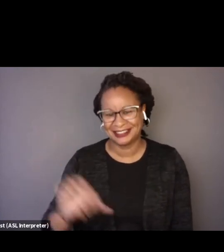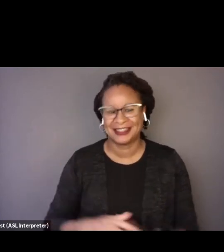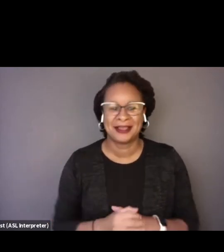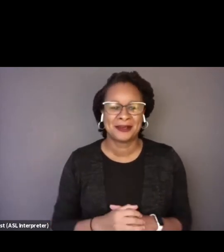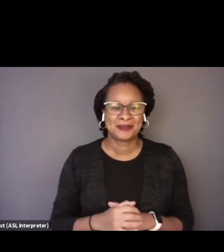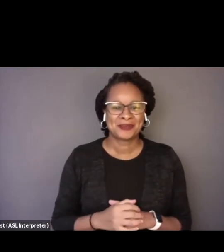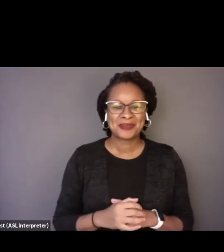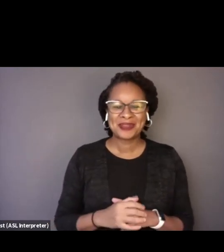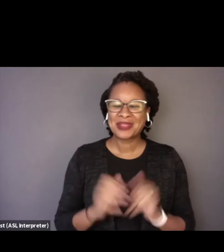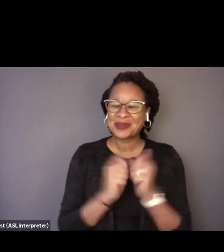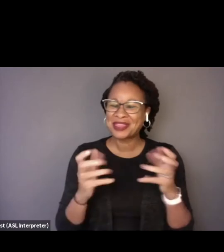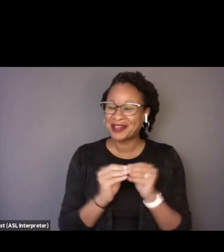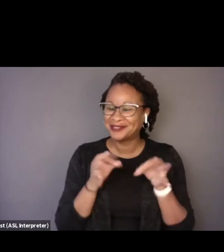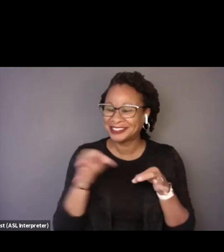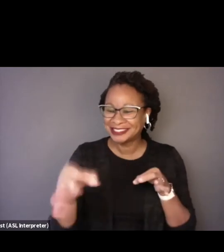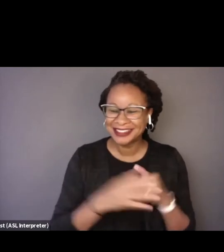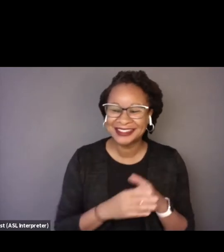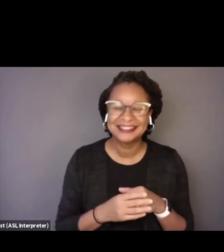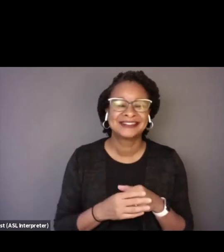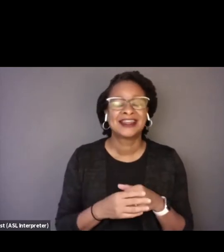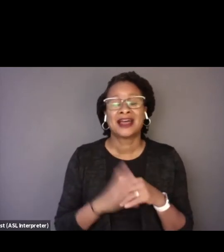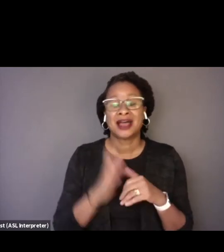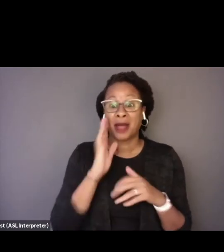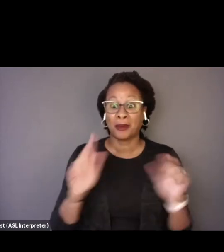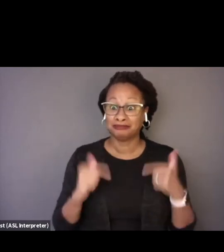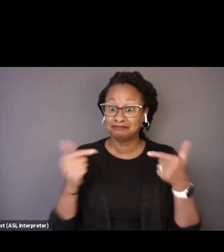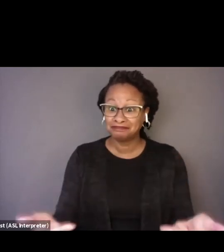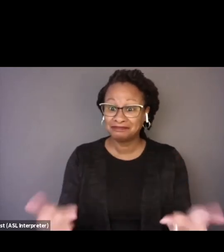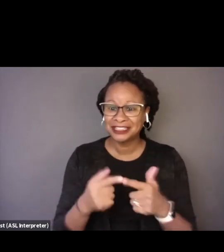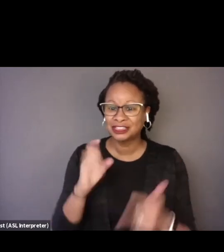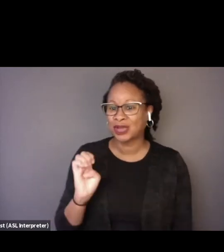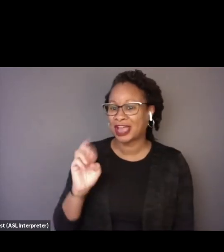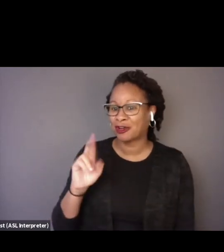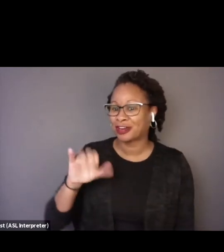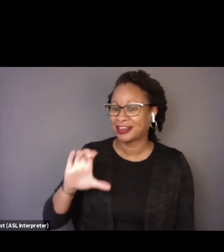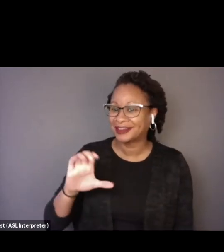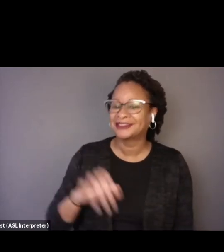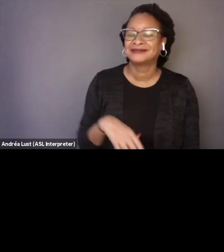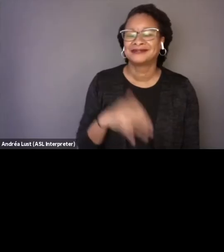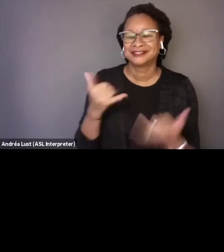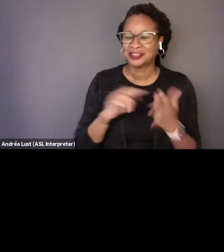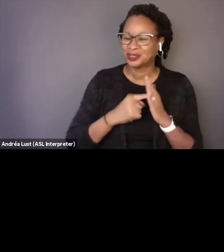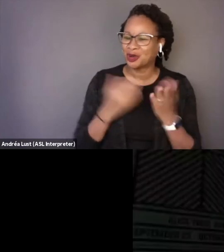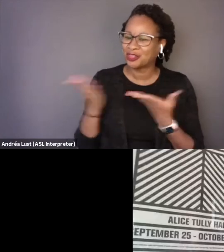And without any further ado, I'm going to hand things over to Eric to get this conversation started.